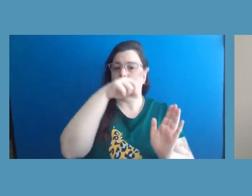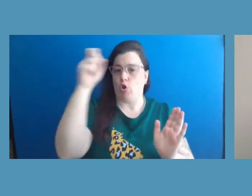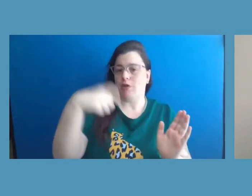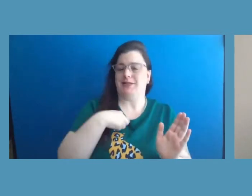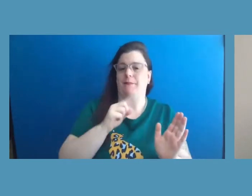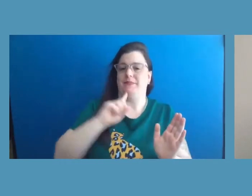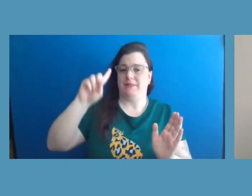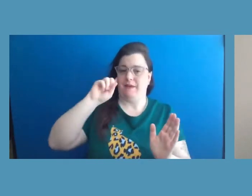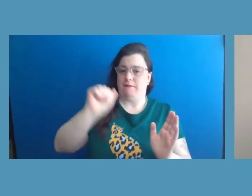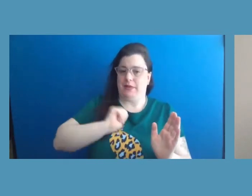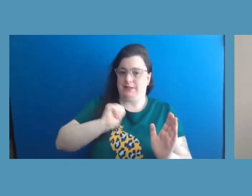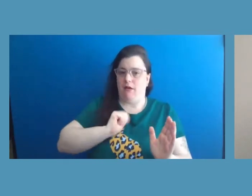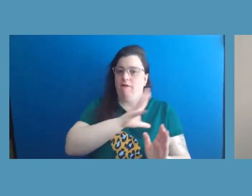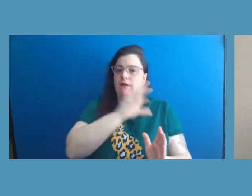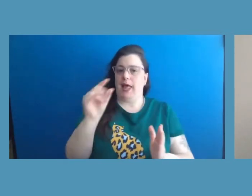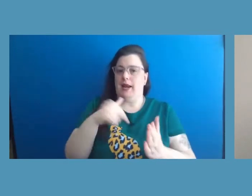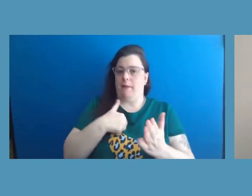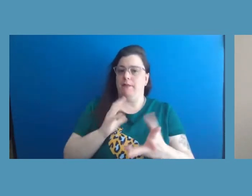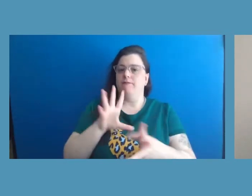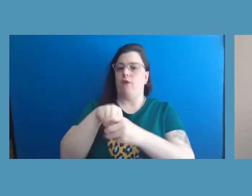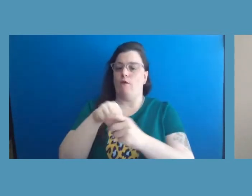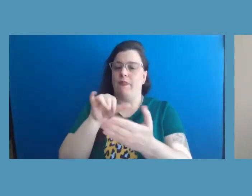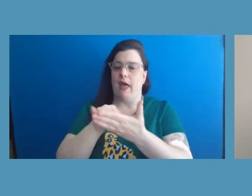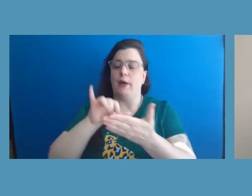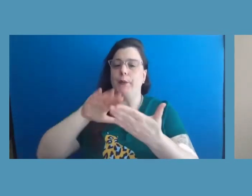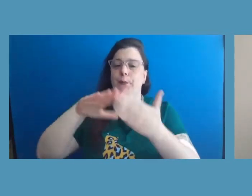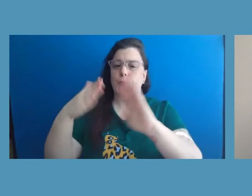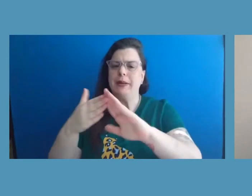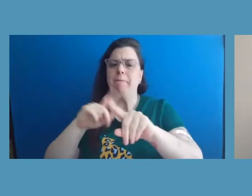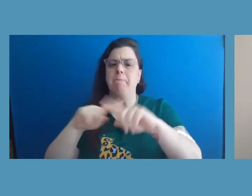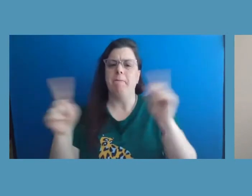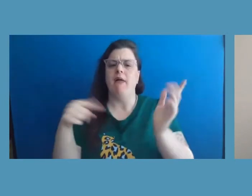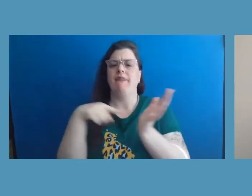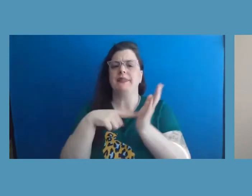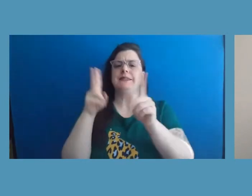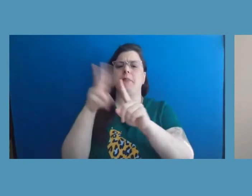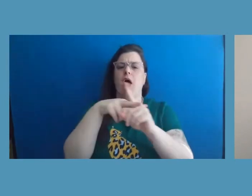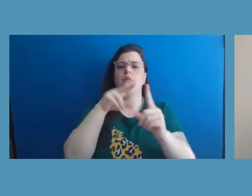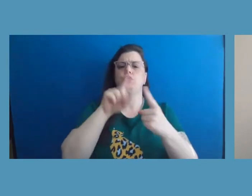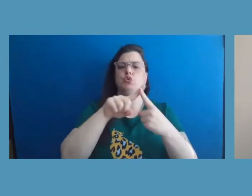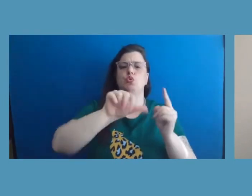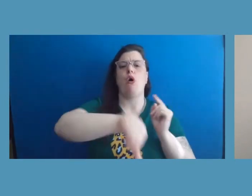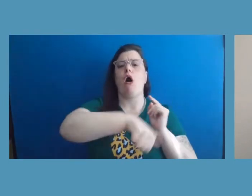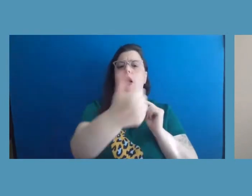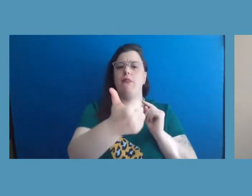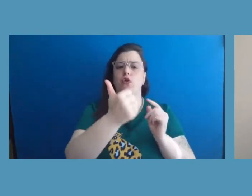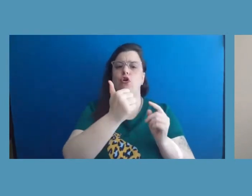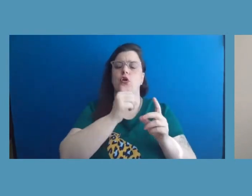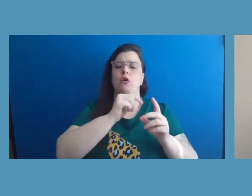deaf and hard of hearing community as an example because I am involved in that community, it